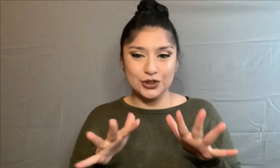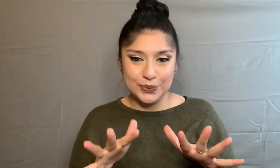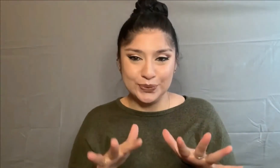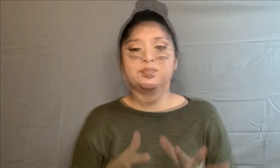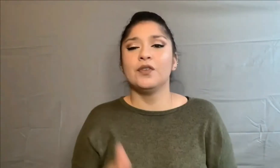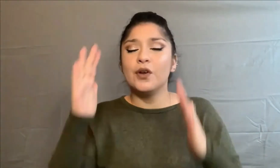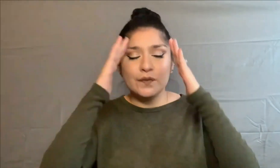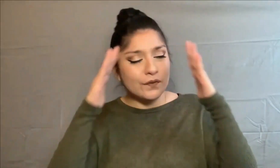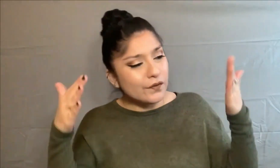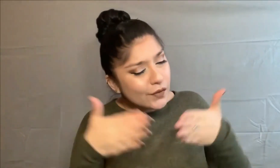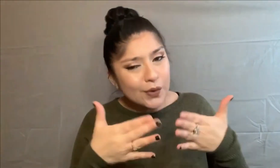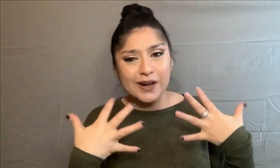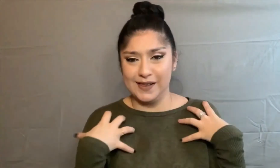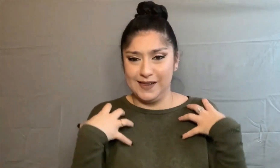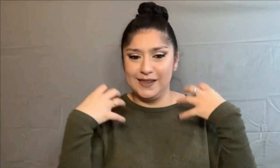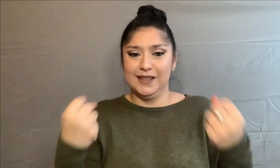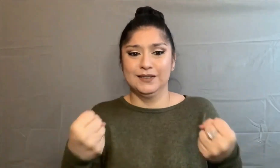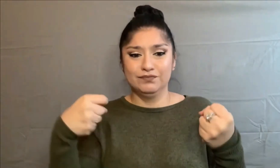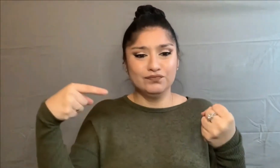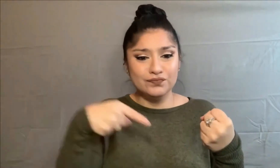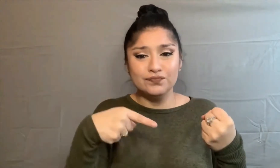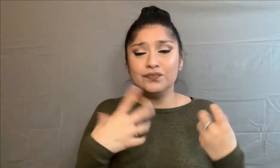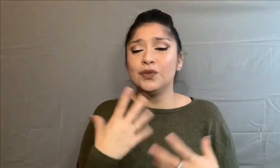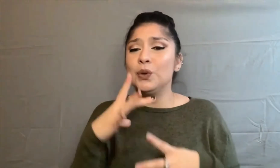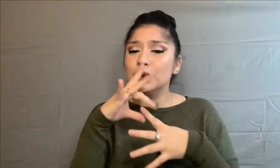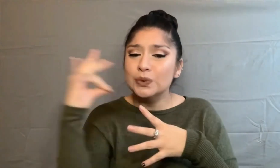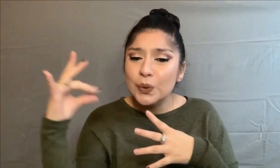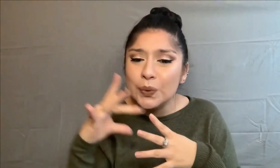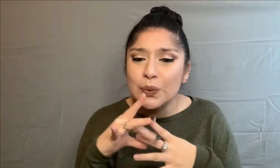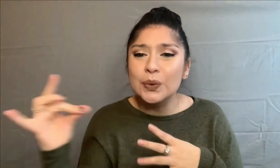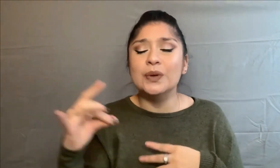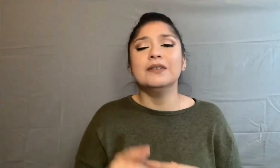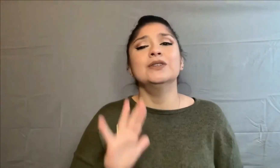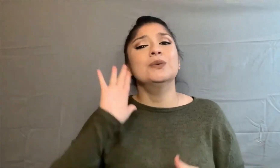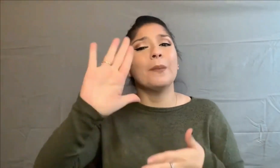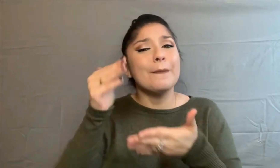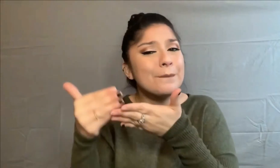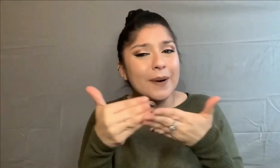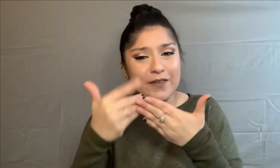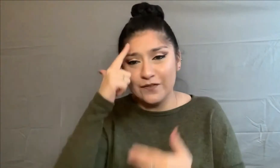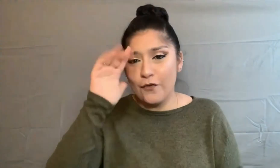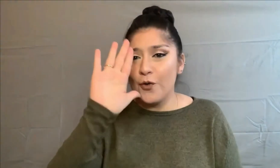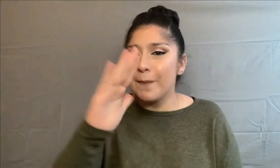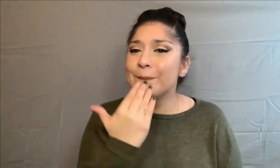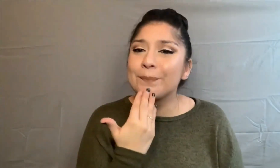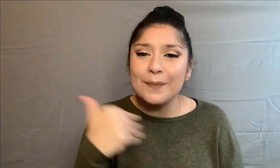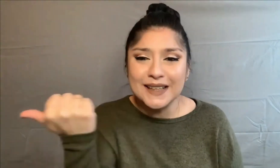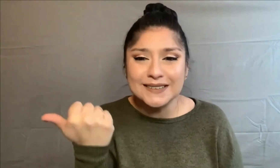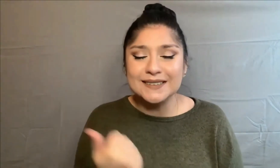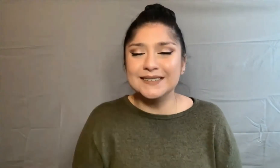Focus on making healthy lifestyle choices that will give your baby the best start.